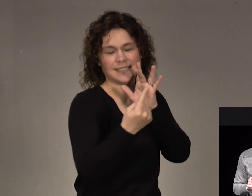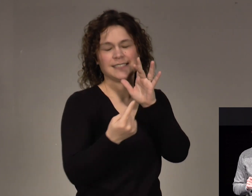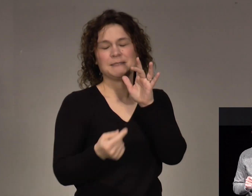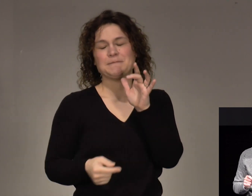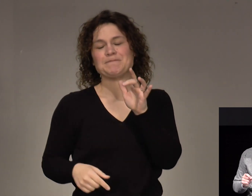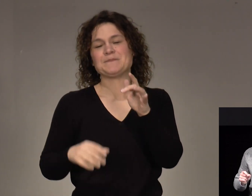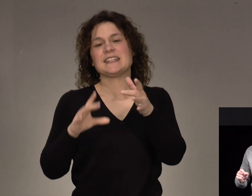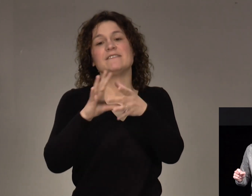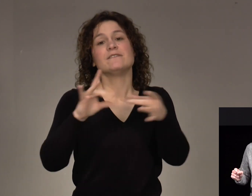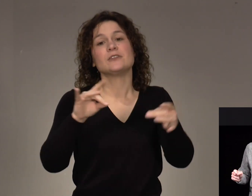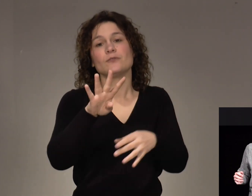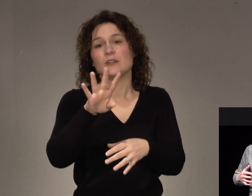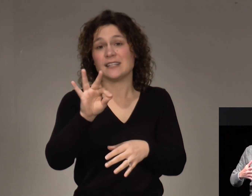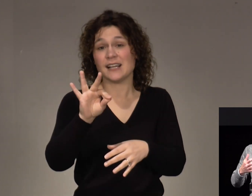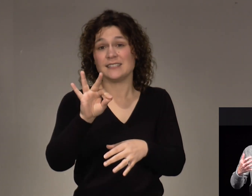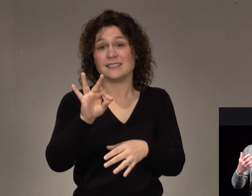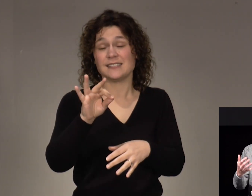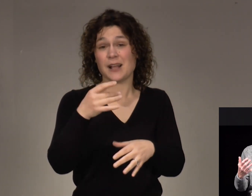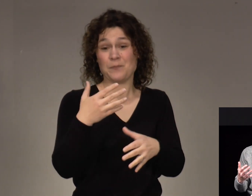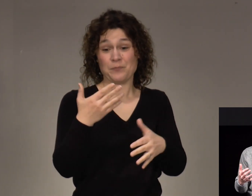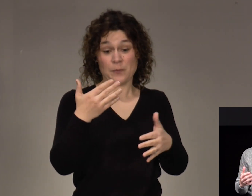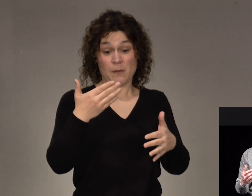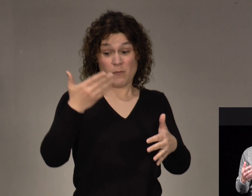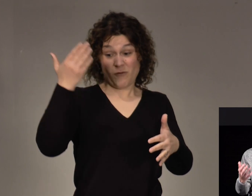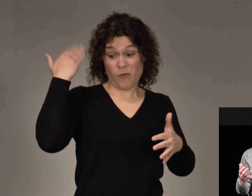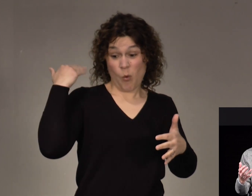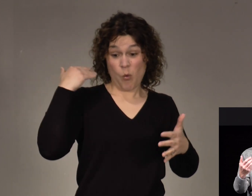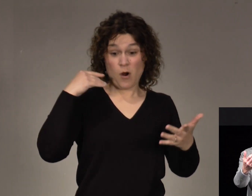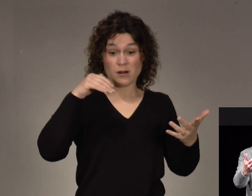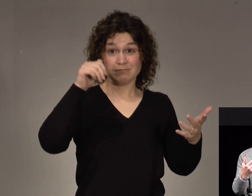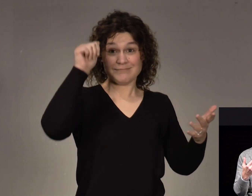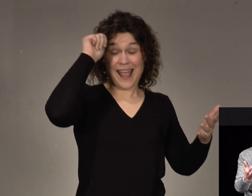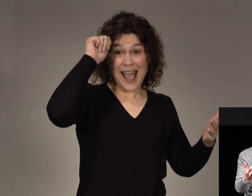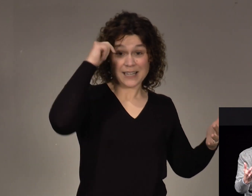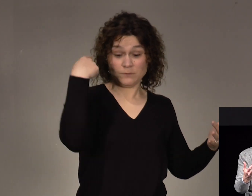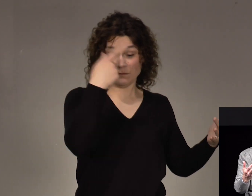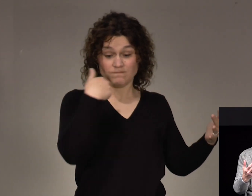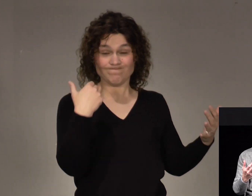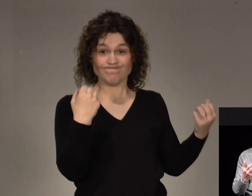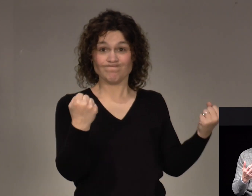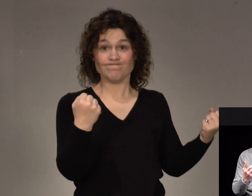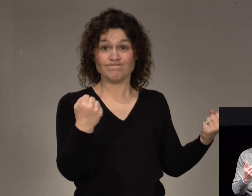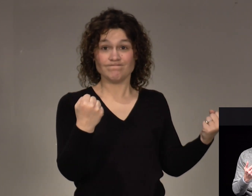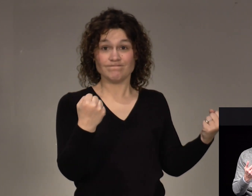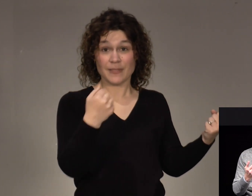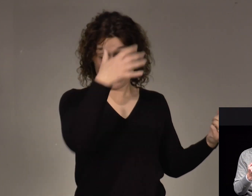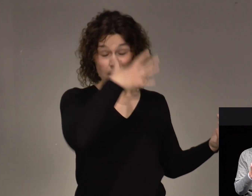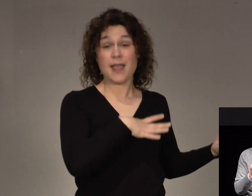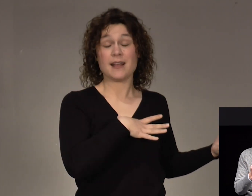says: Whereas we once bore--bore the image of Adam, the man, we will one day